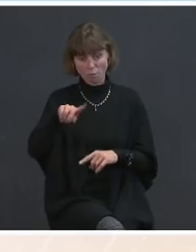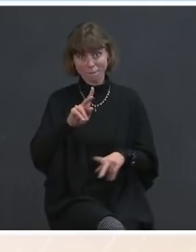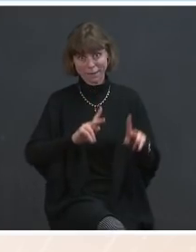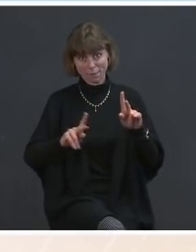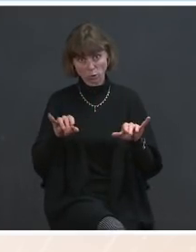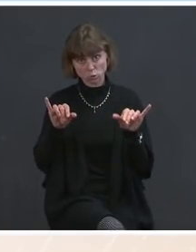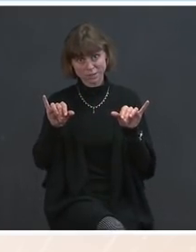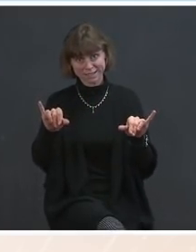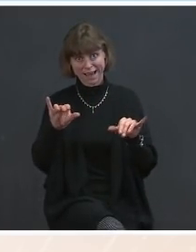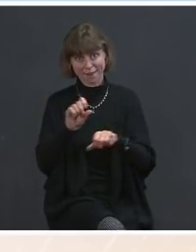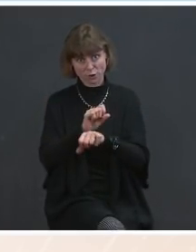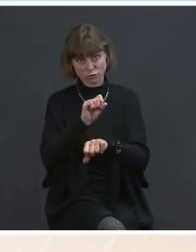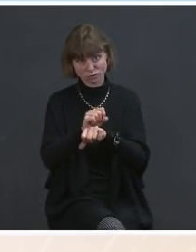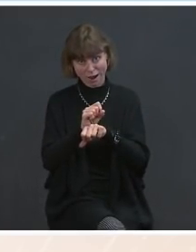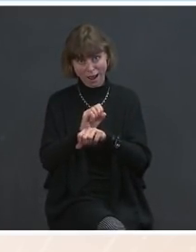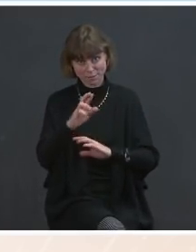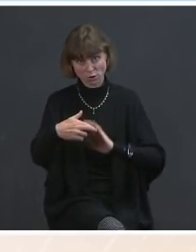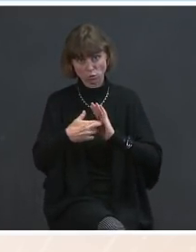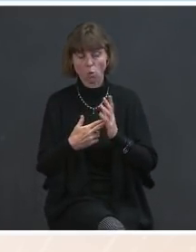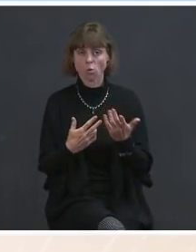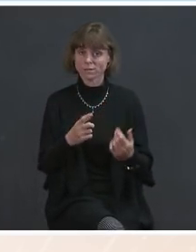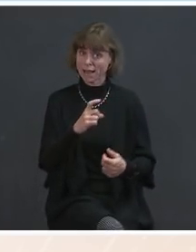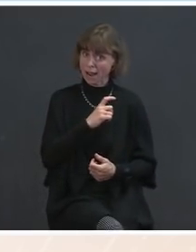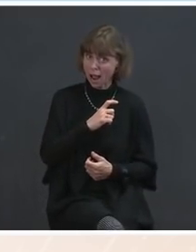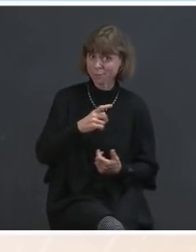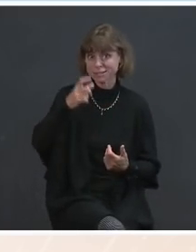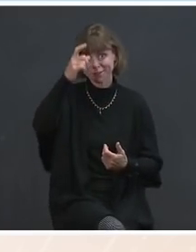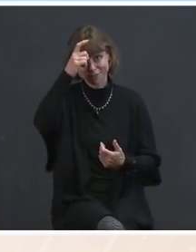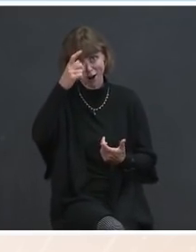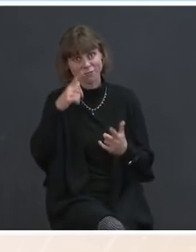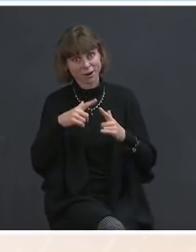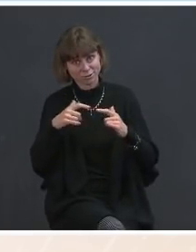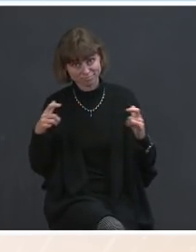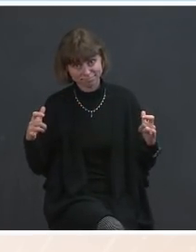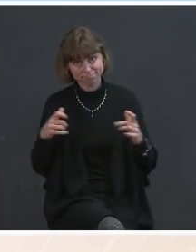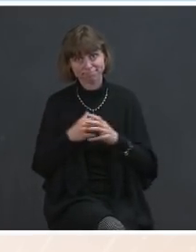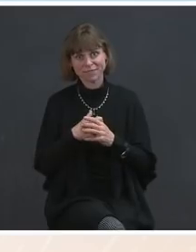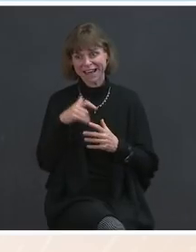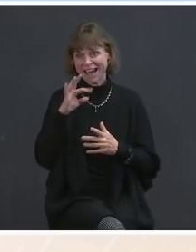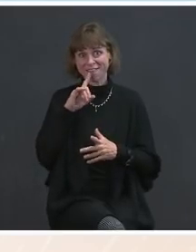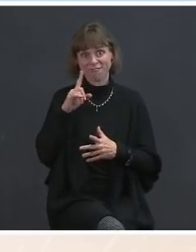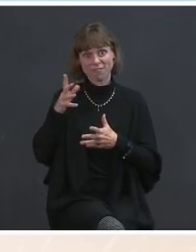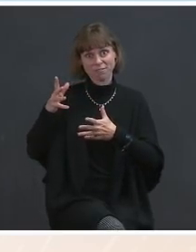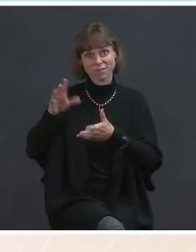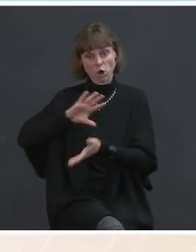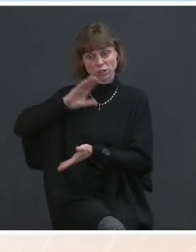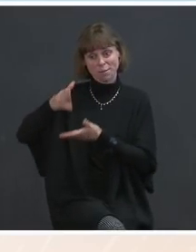If there are -- like cops and firefighters and others. If there are surpluses, I'll have to talk to our NEC team if there's --